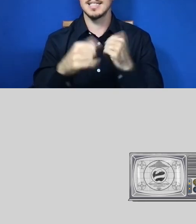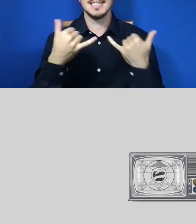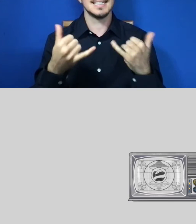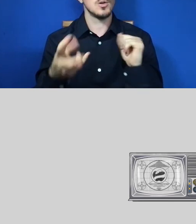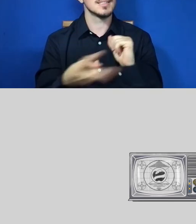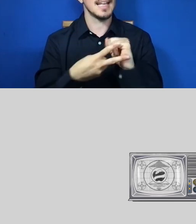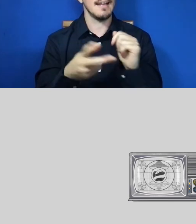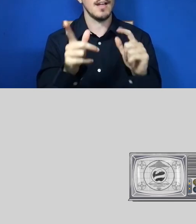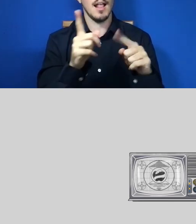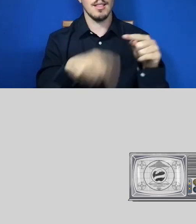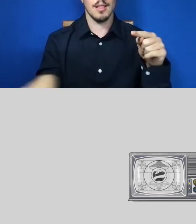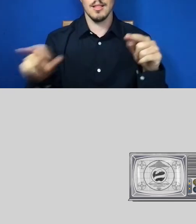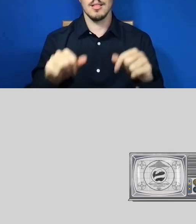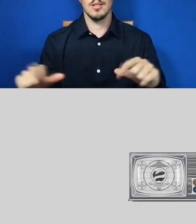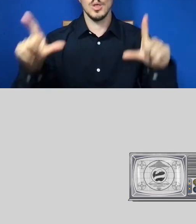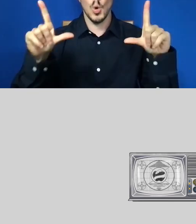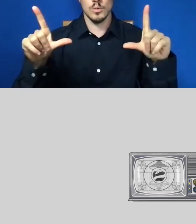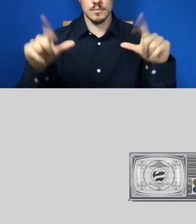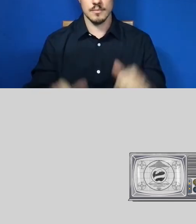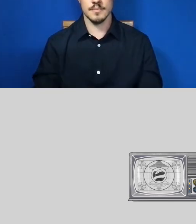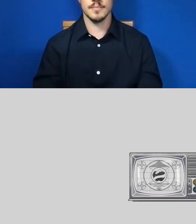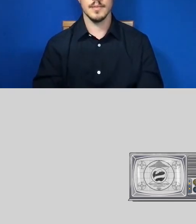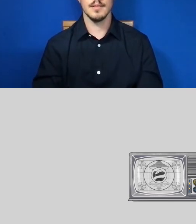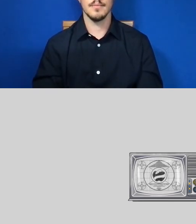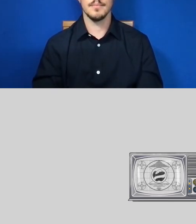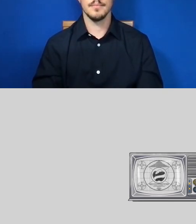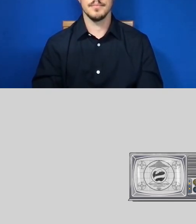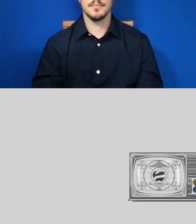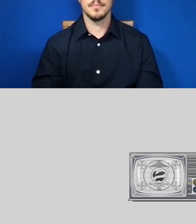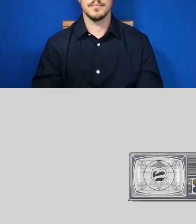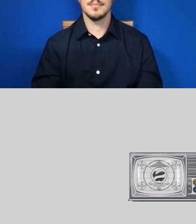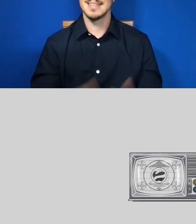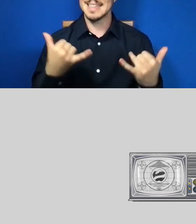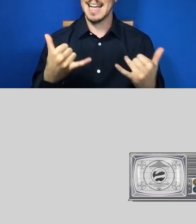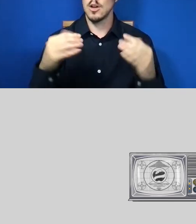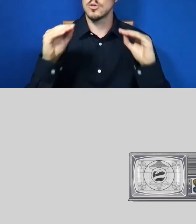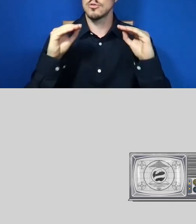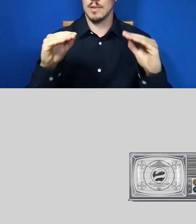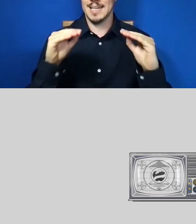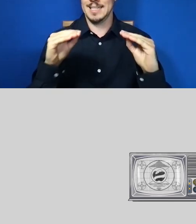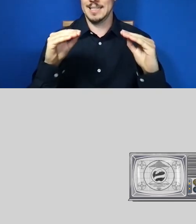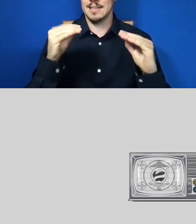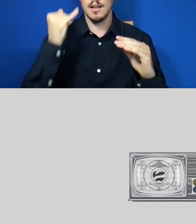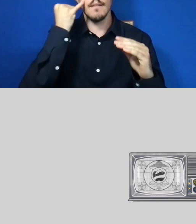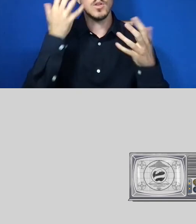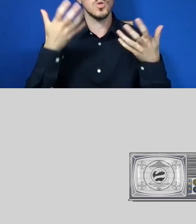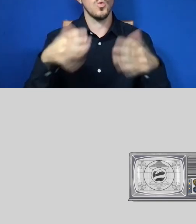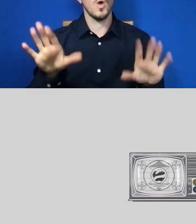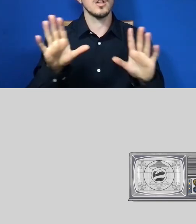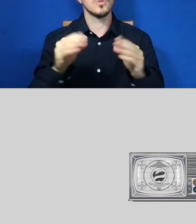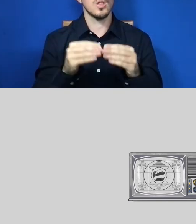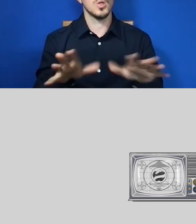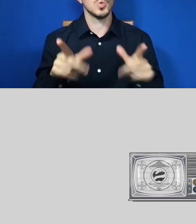Now I'll save and load our model. For example, now that you've trained your model, if you don't want to lose it,